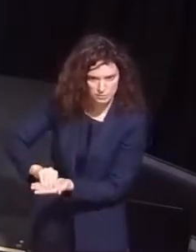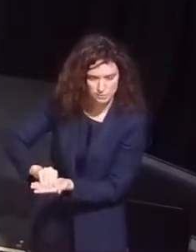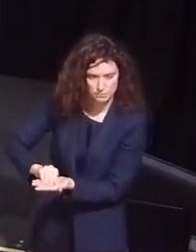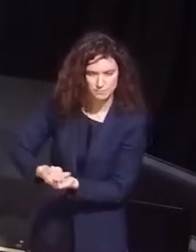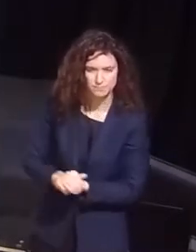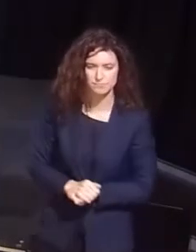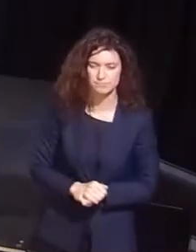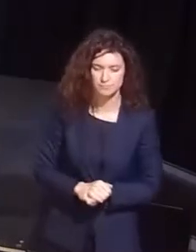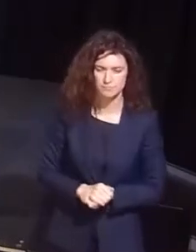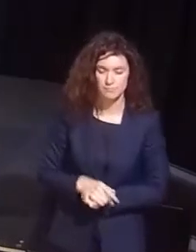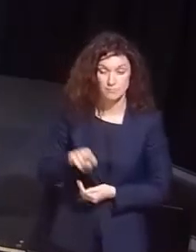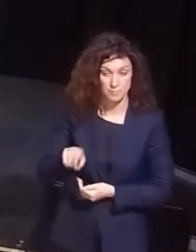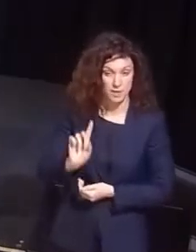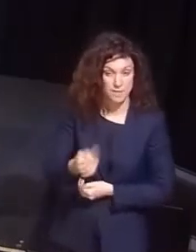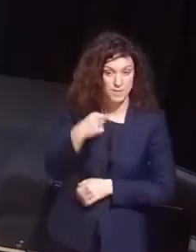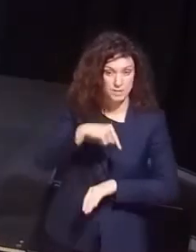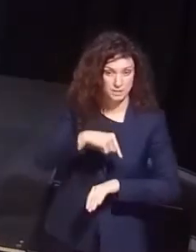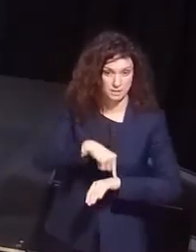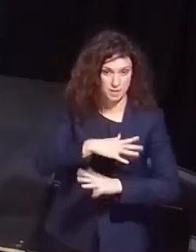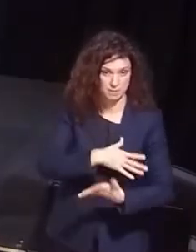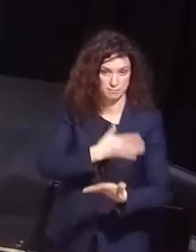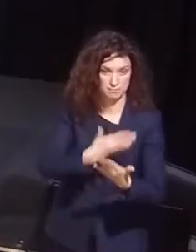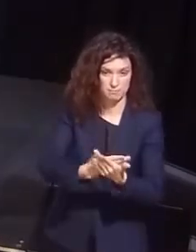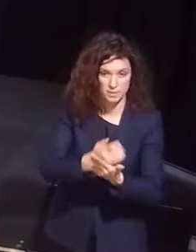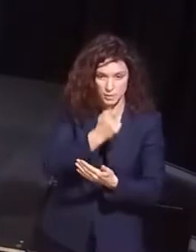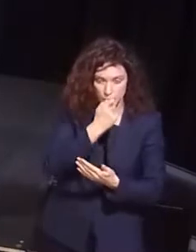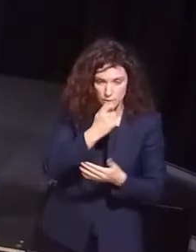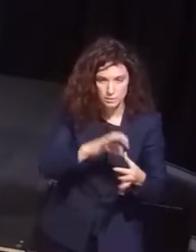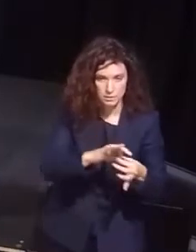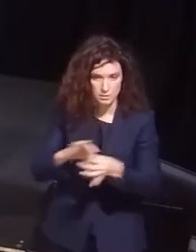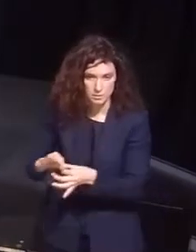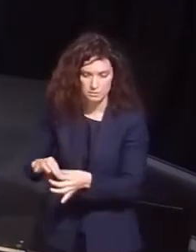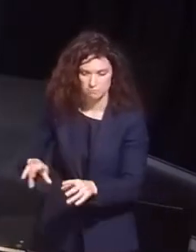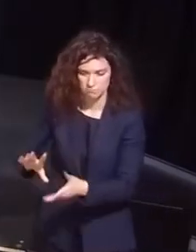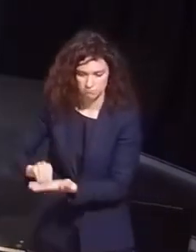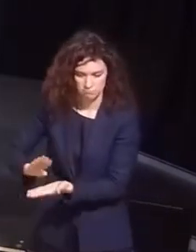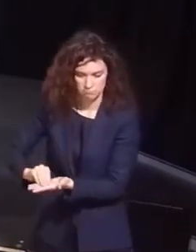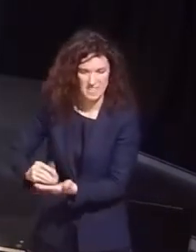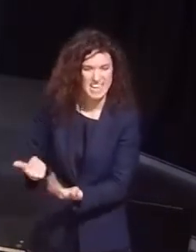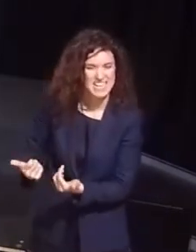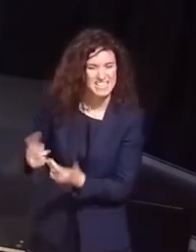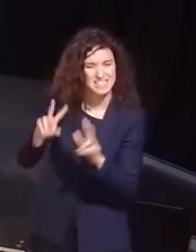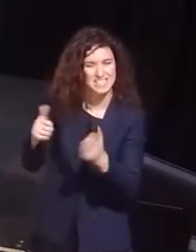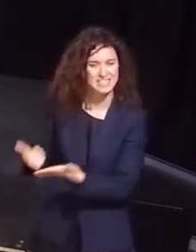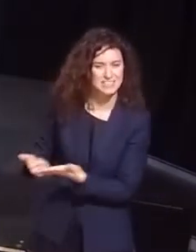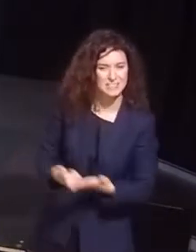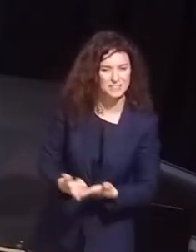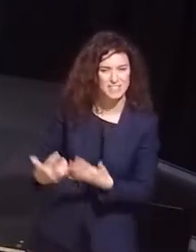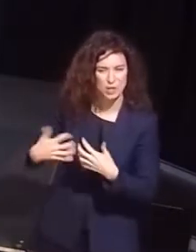This was the first electronic sip-puff assistive technology. And with this, Ian swiftly gained independent control